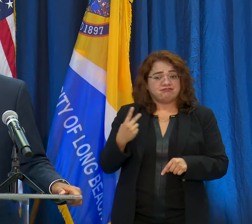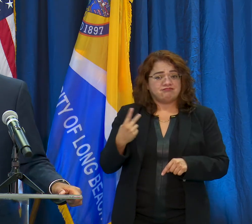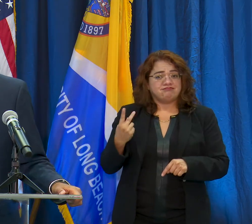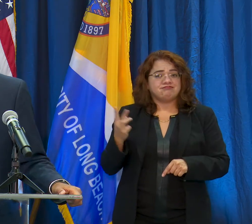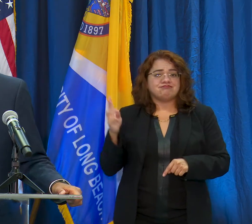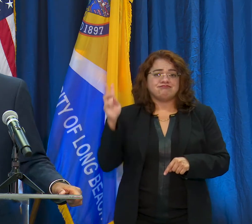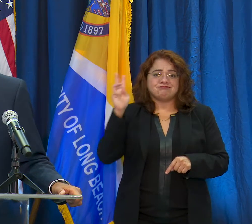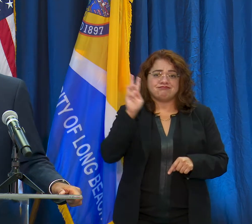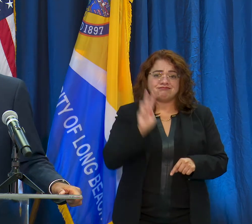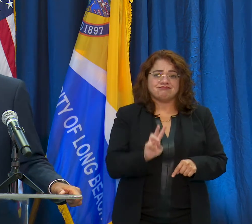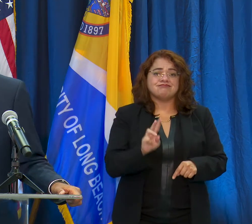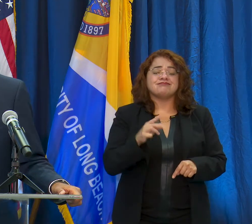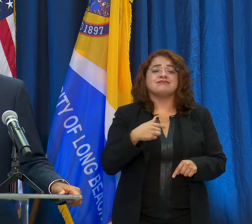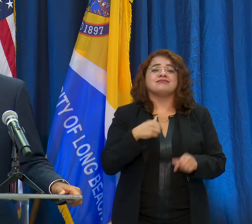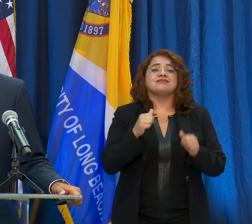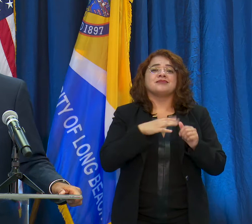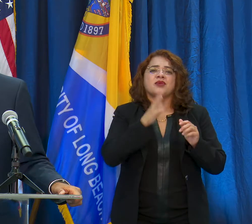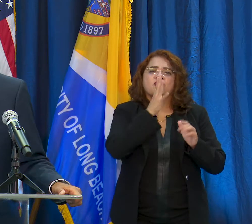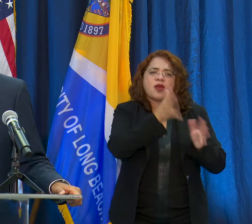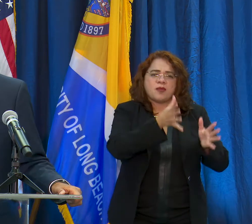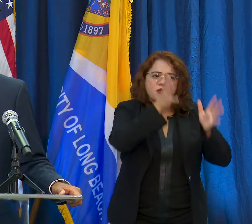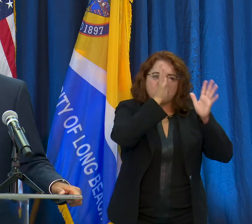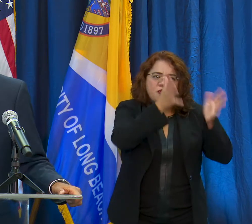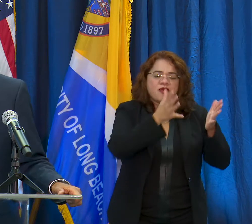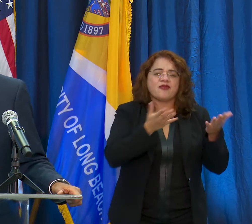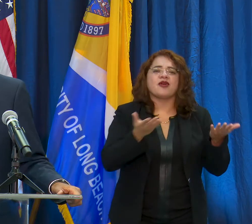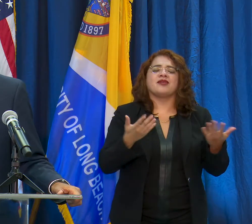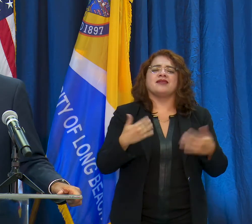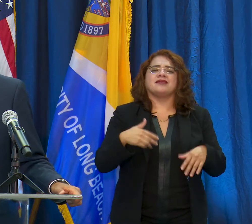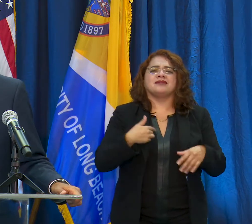I was just a little kid seeing my mom work so hard